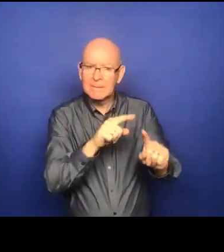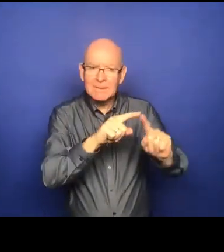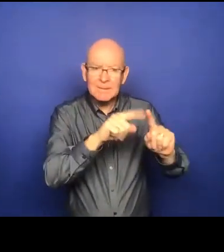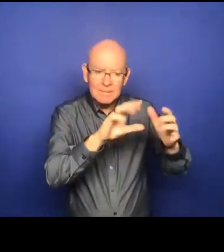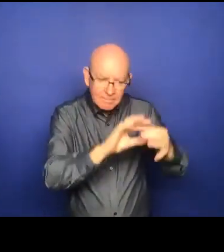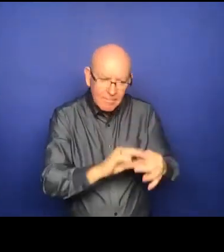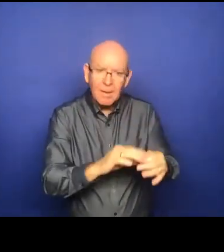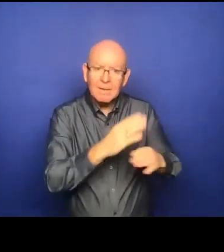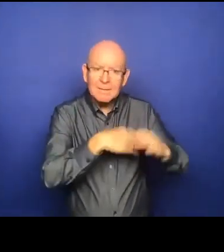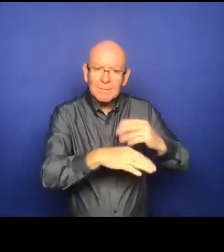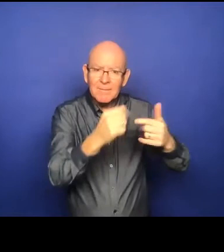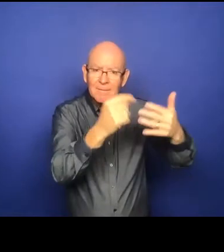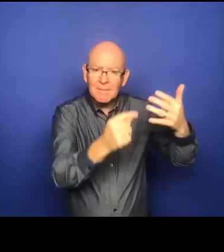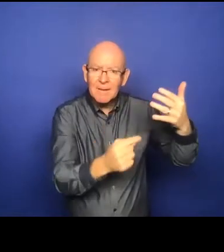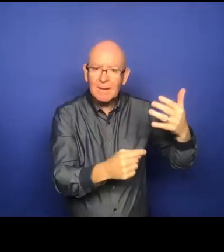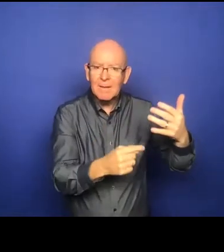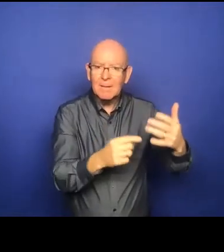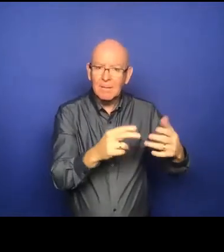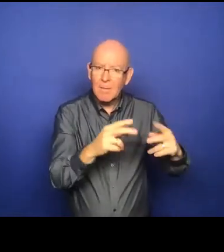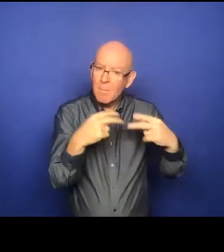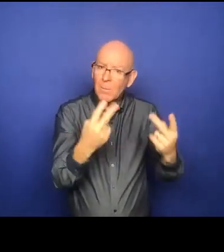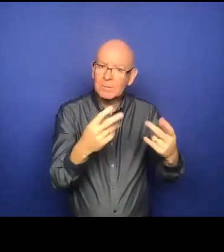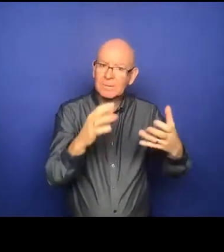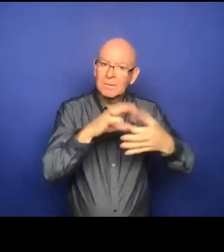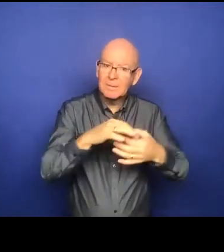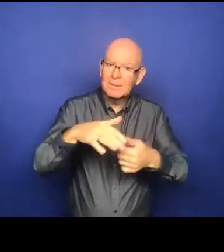s are included, you can compare the prepandemic